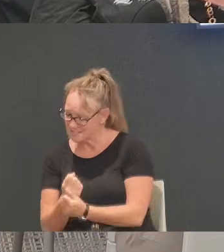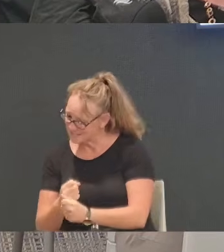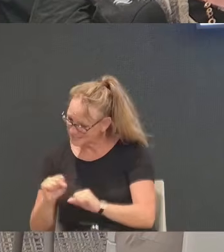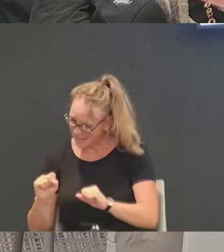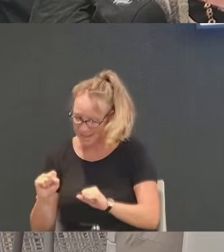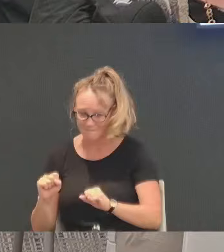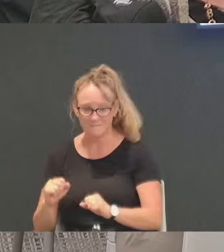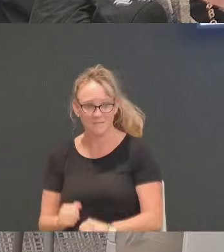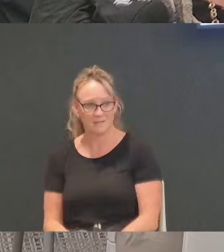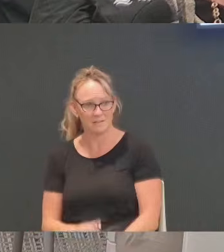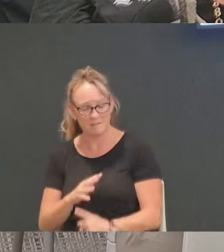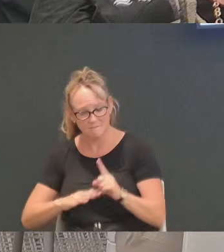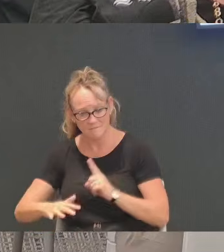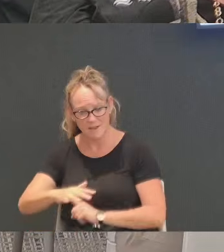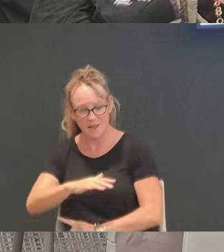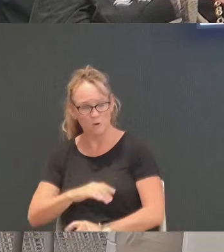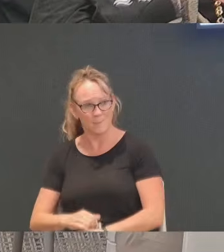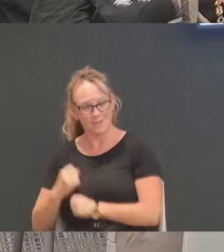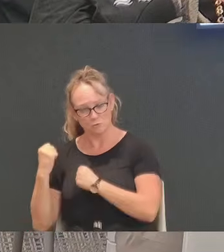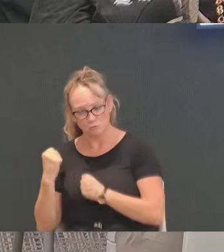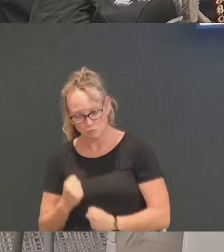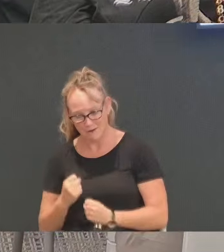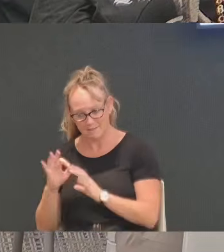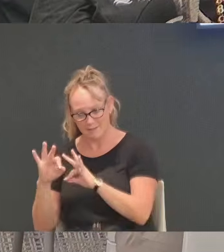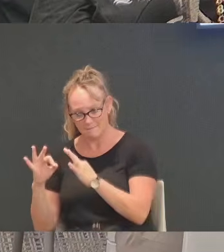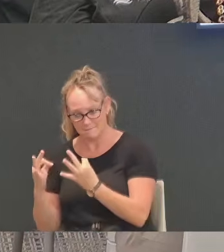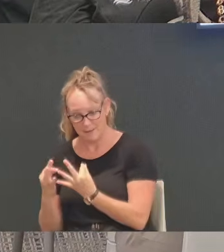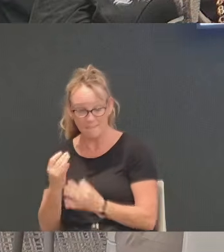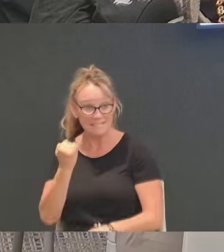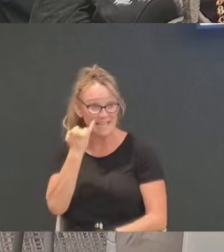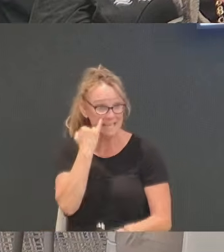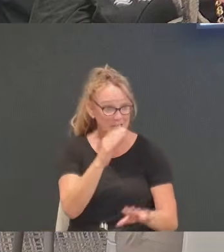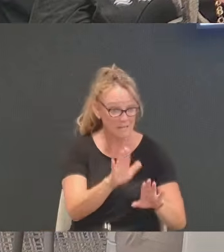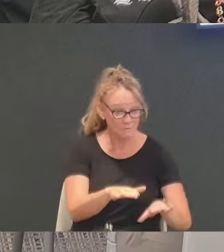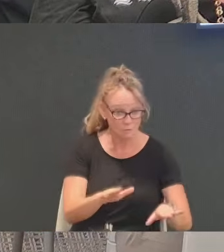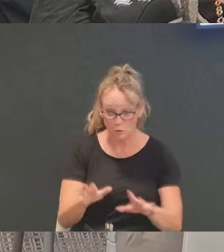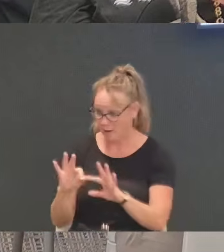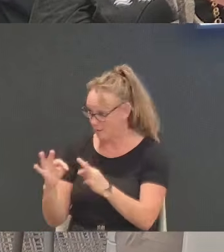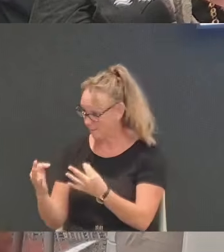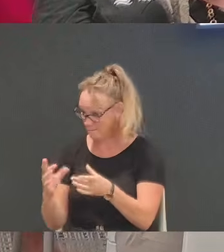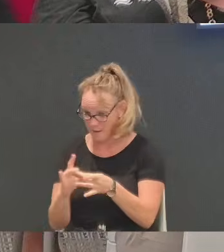and support family reunification when they are involved with child protective services.